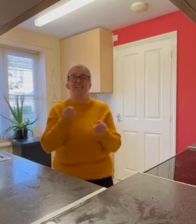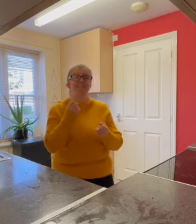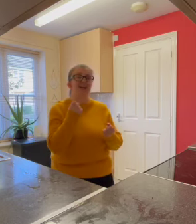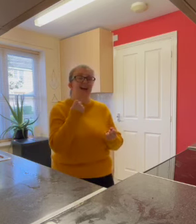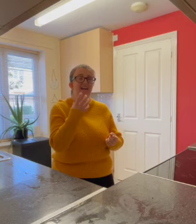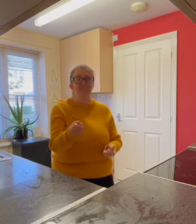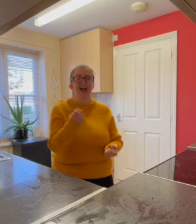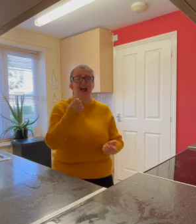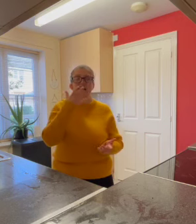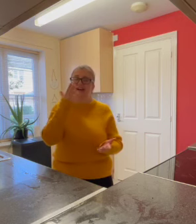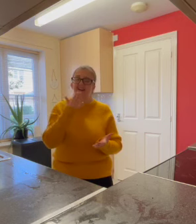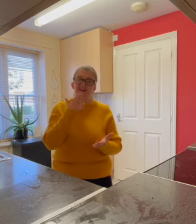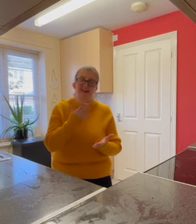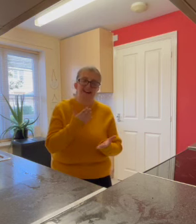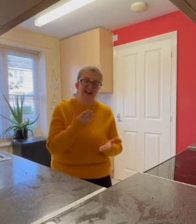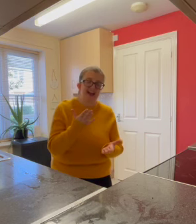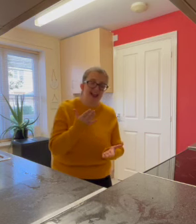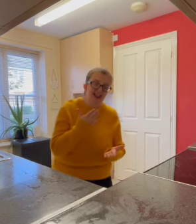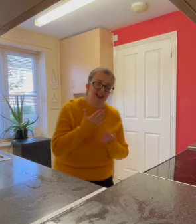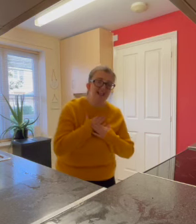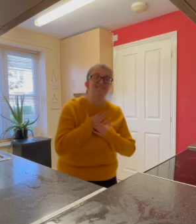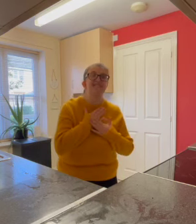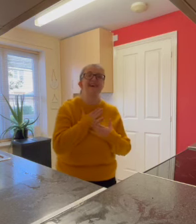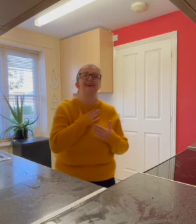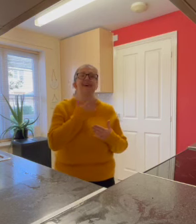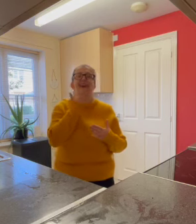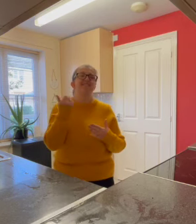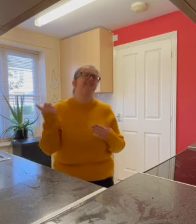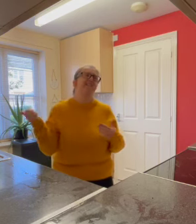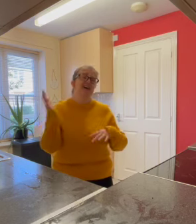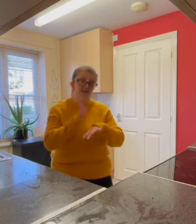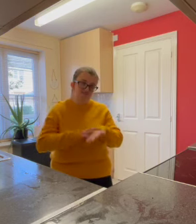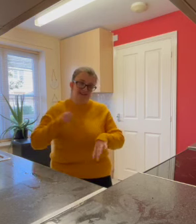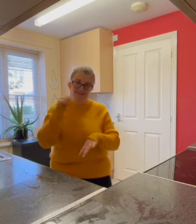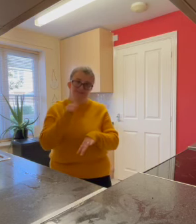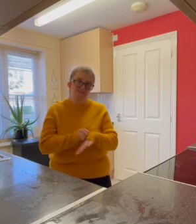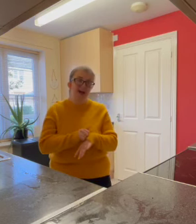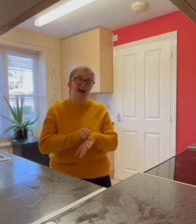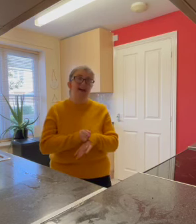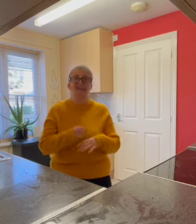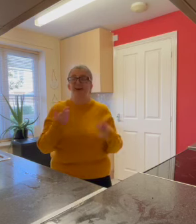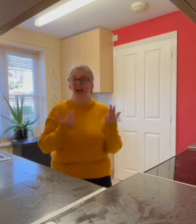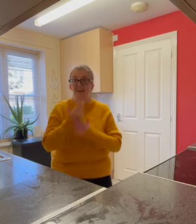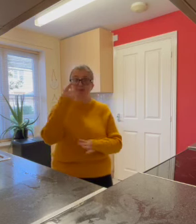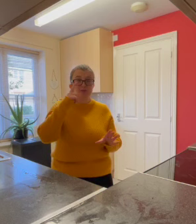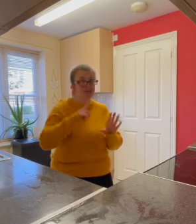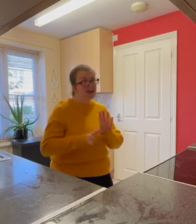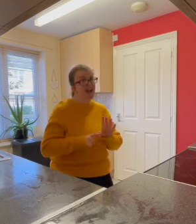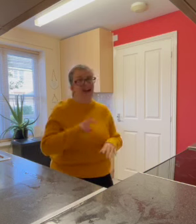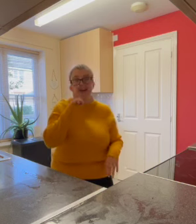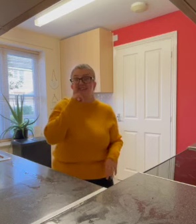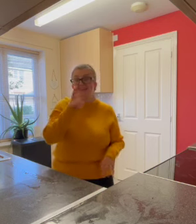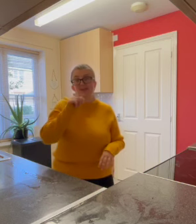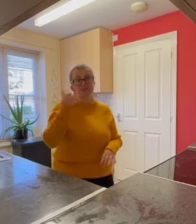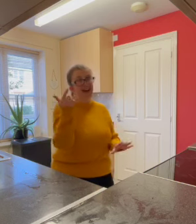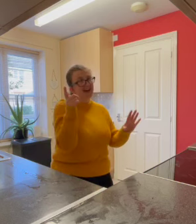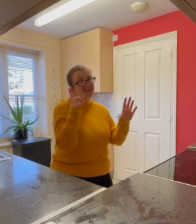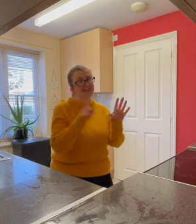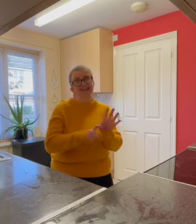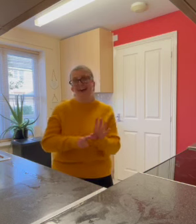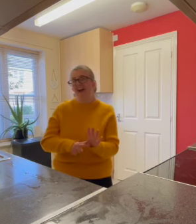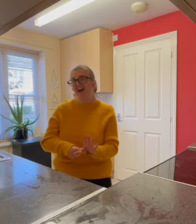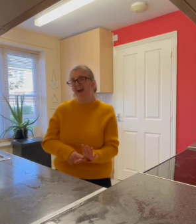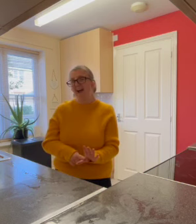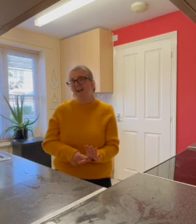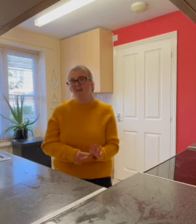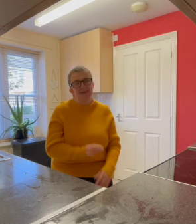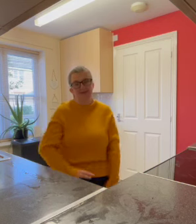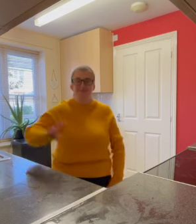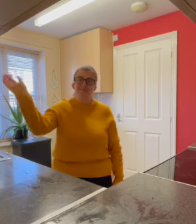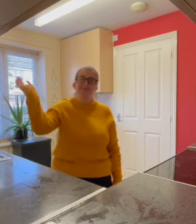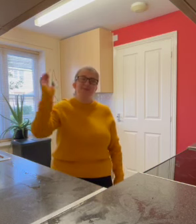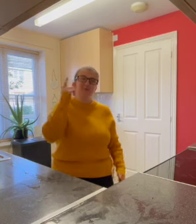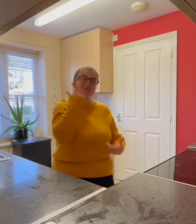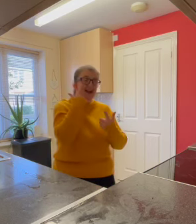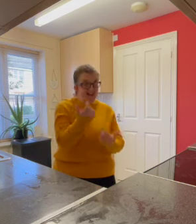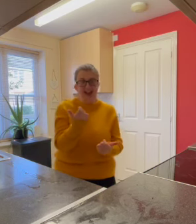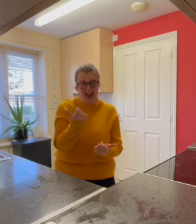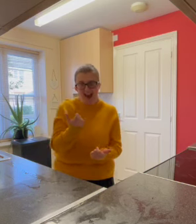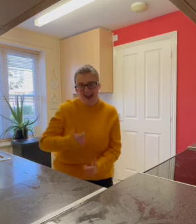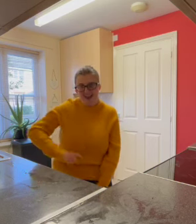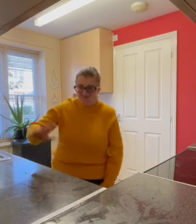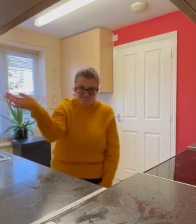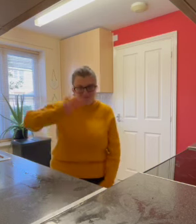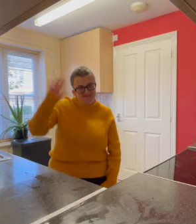Have an lovely Christmas and new year, see you next year, take care bye...